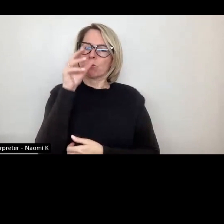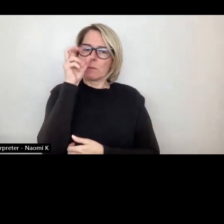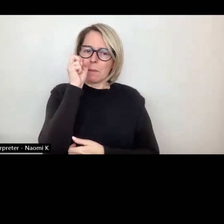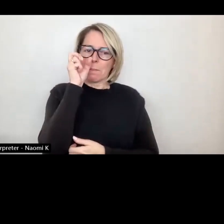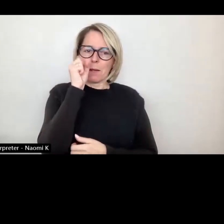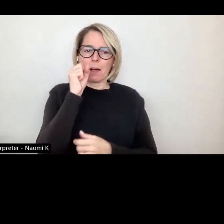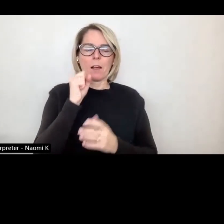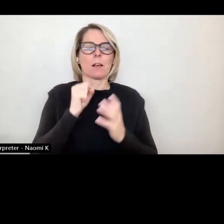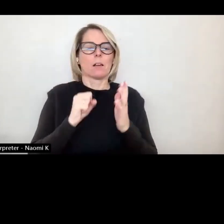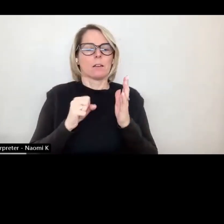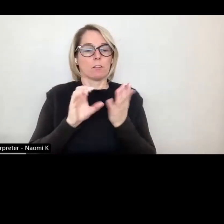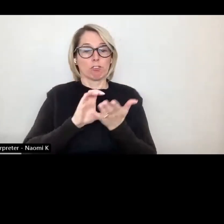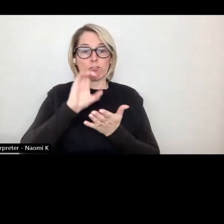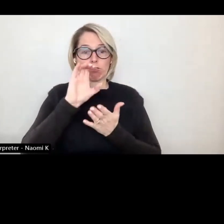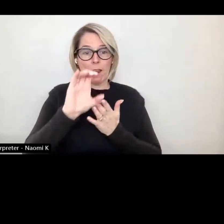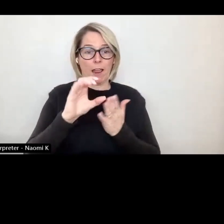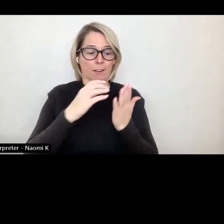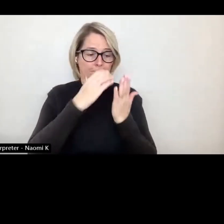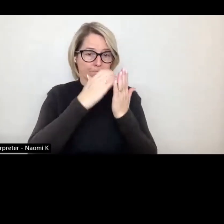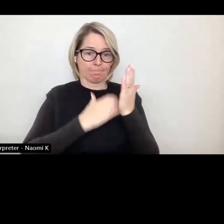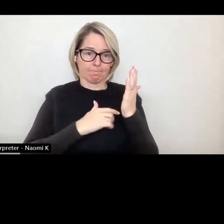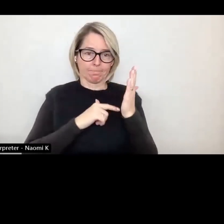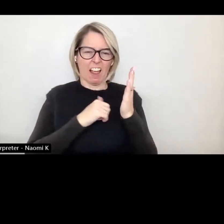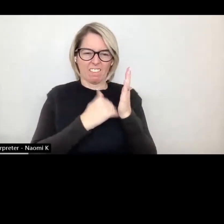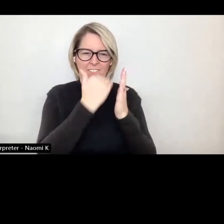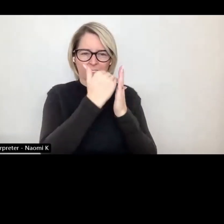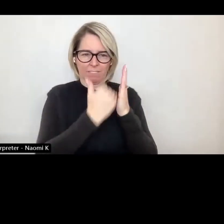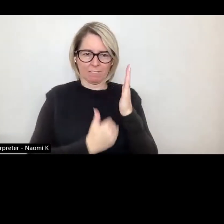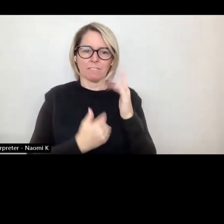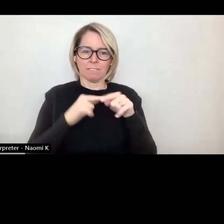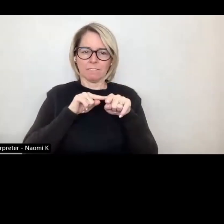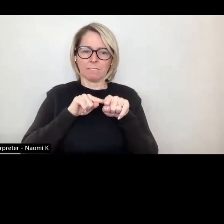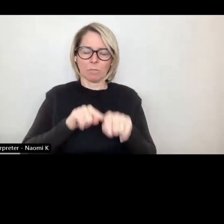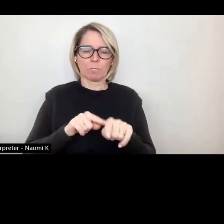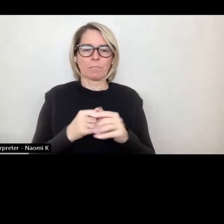The question, do we intend to have any more information sessions like this?